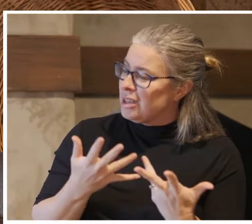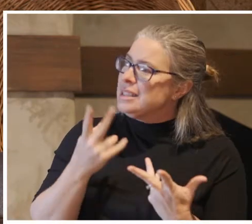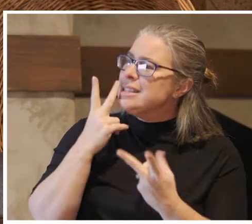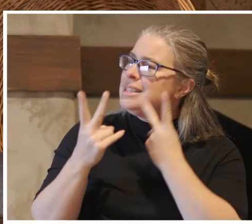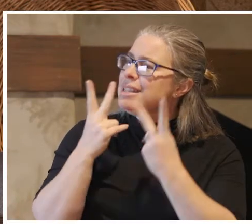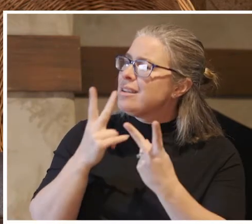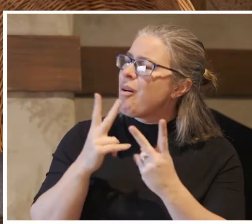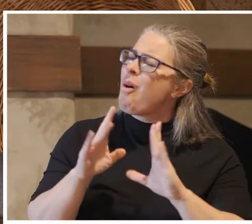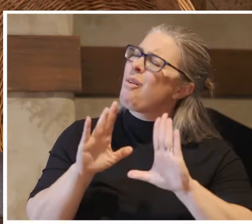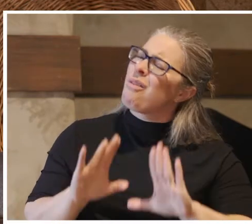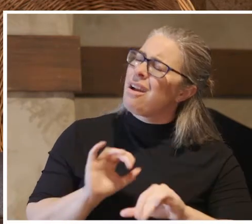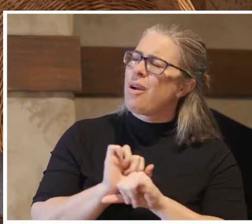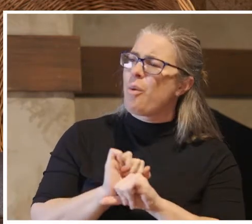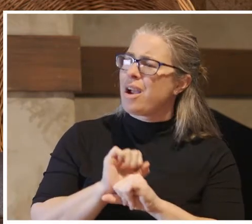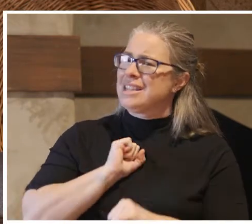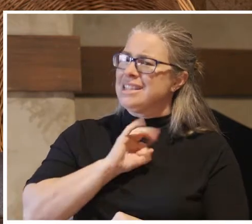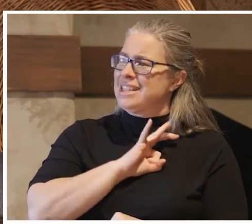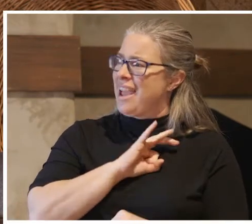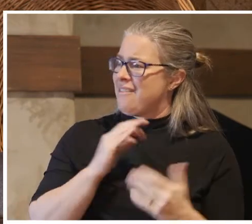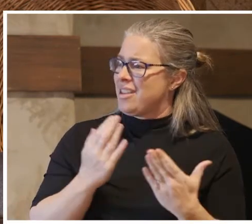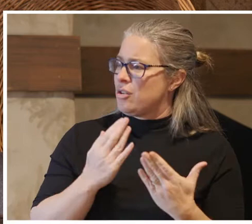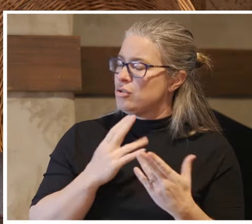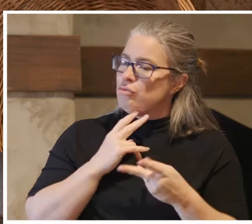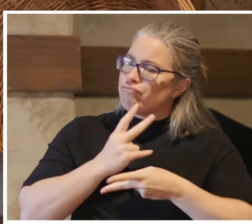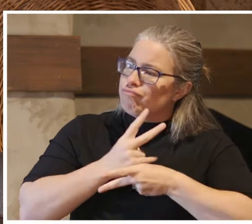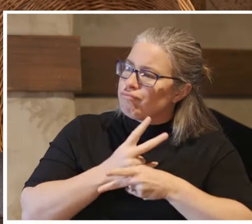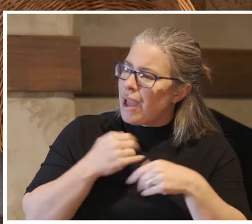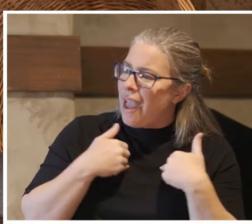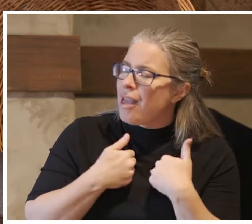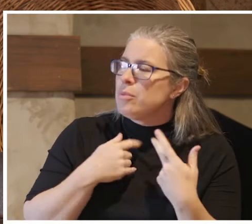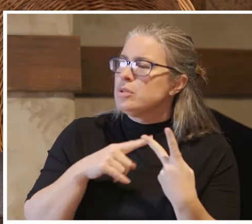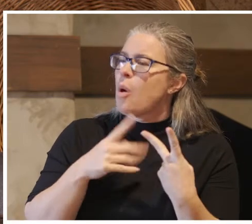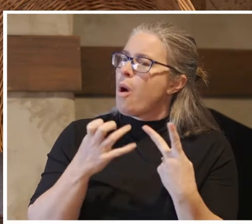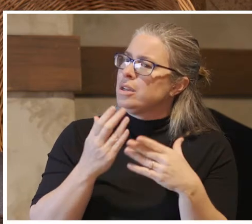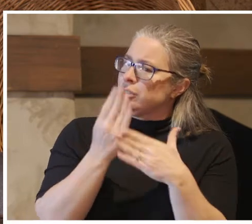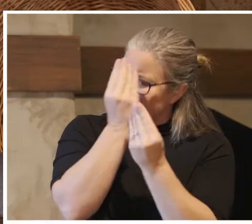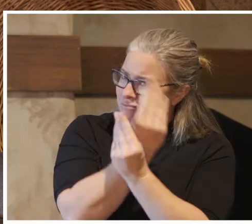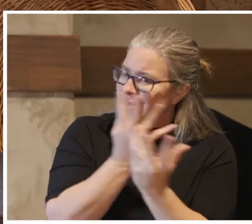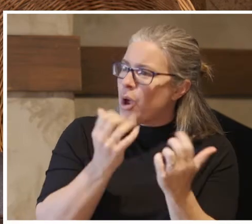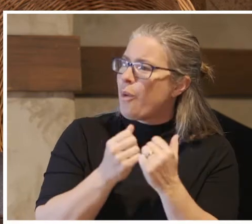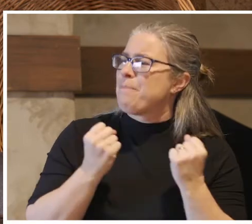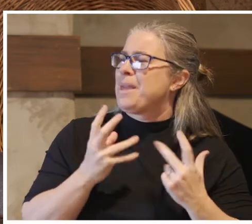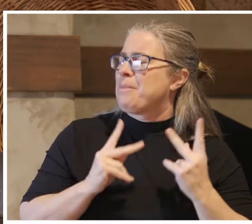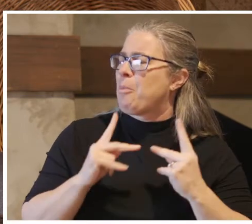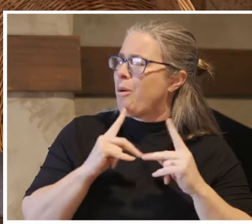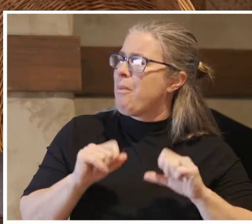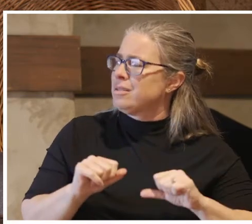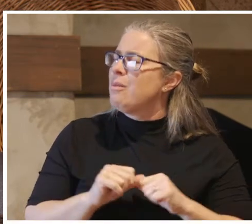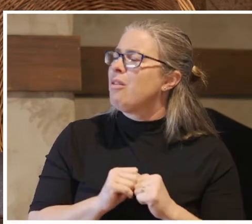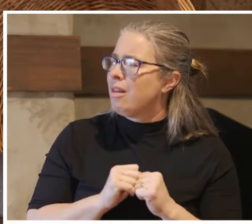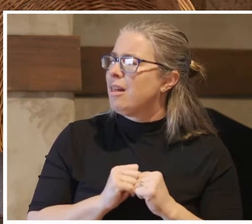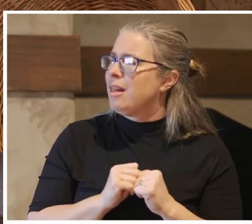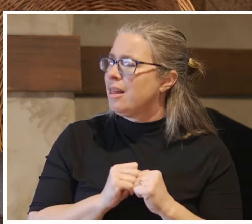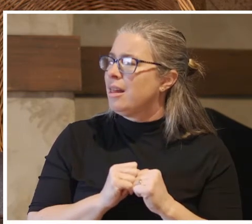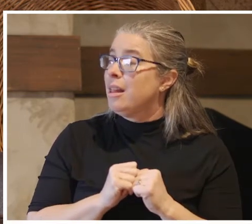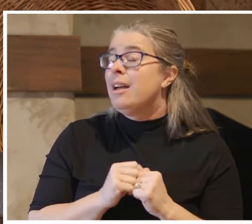was seeing all the great work that the staff do here to care for the animals and wanting to share that with as many people as possible.